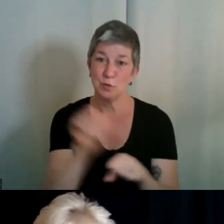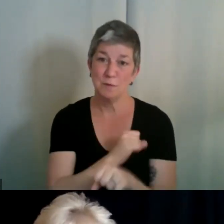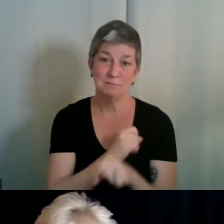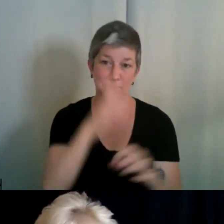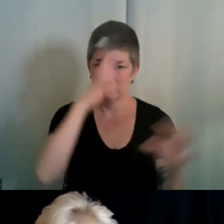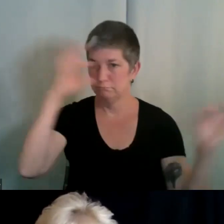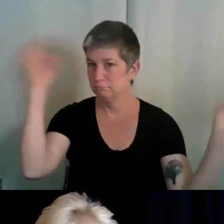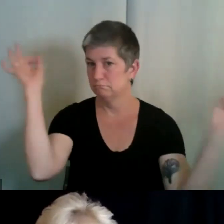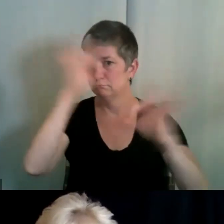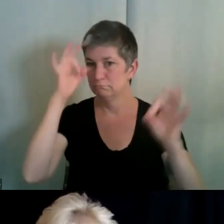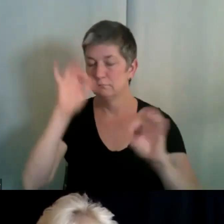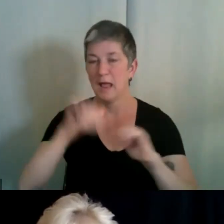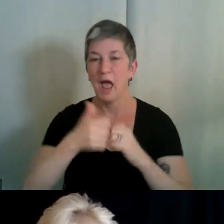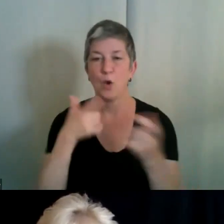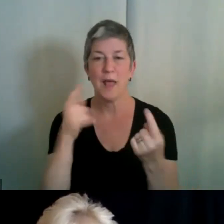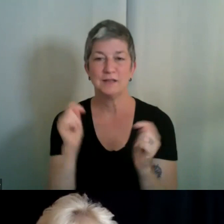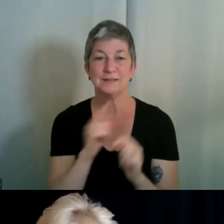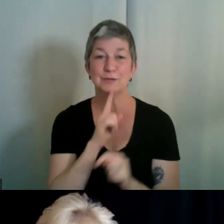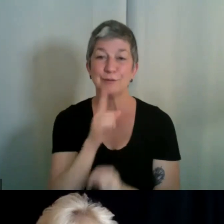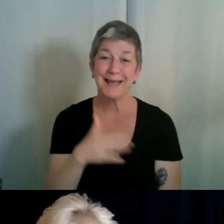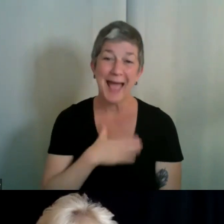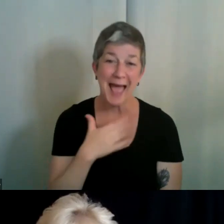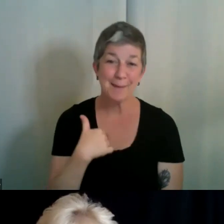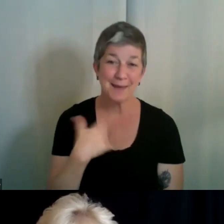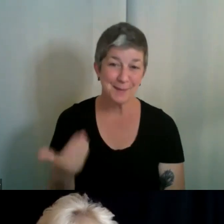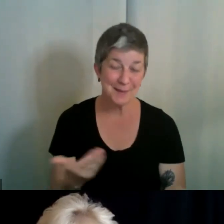So really, really happy to be here, really happy to have these